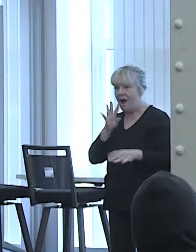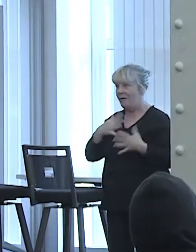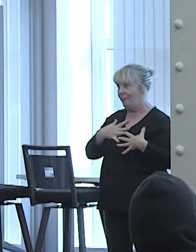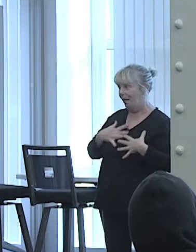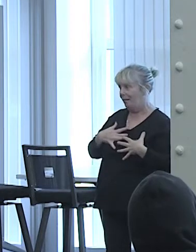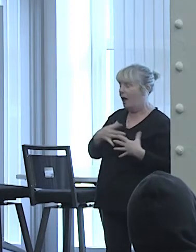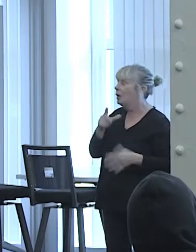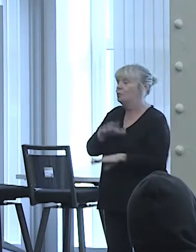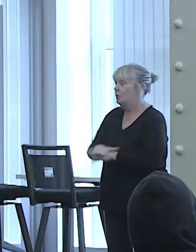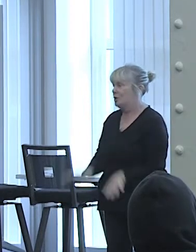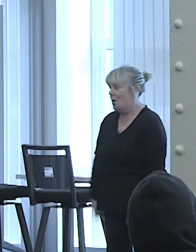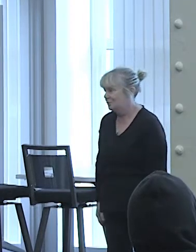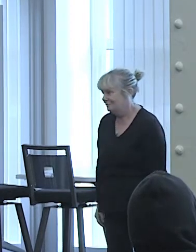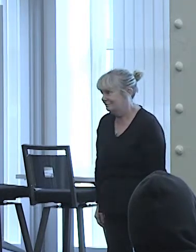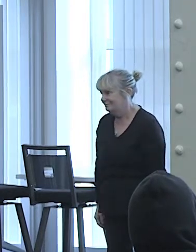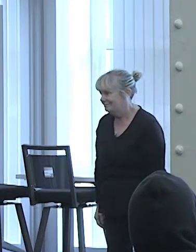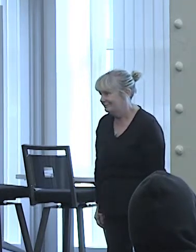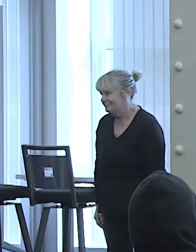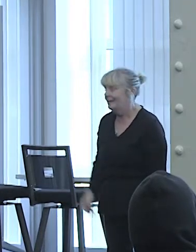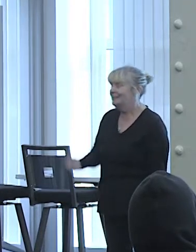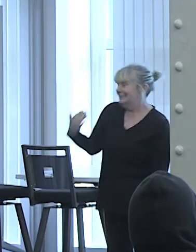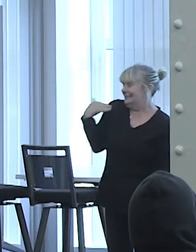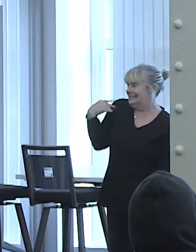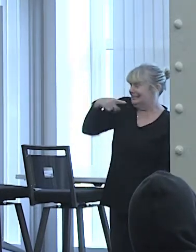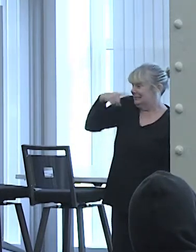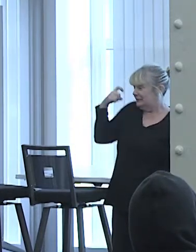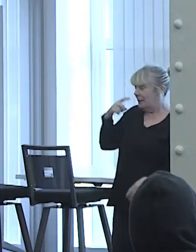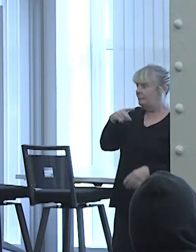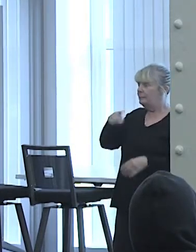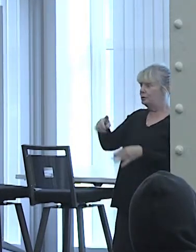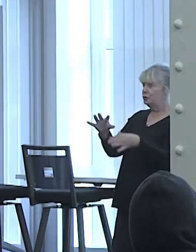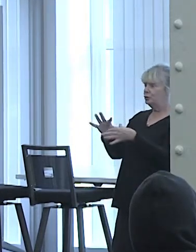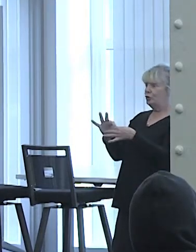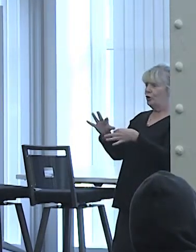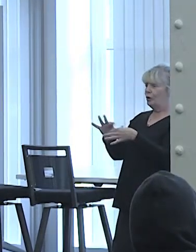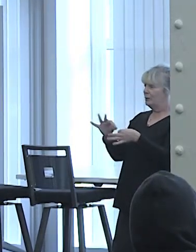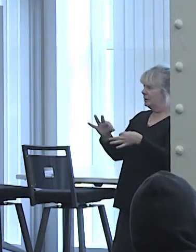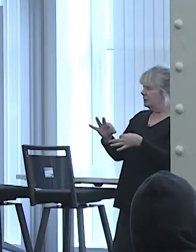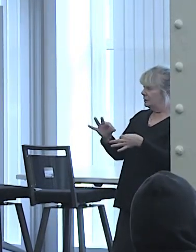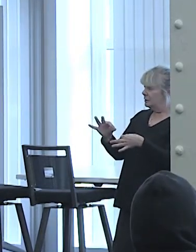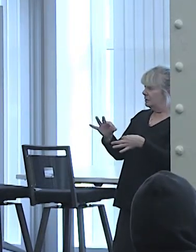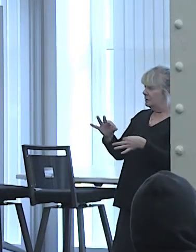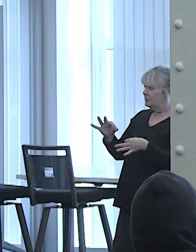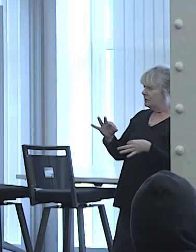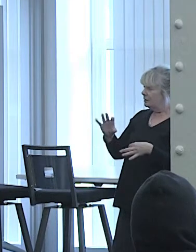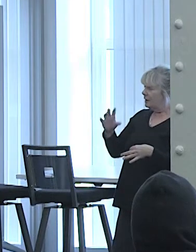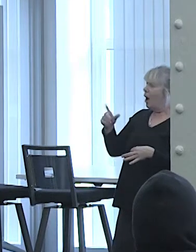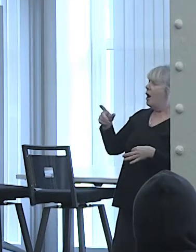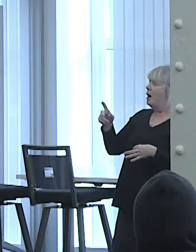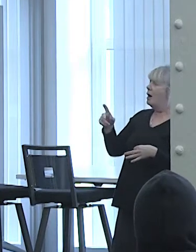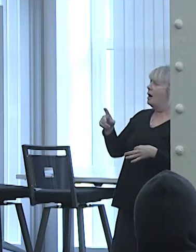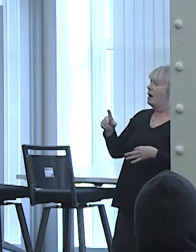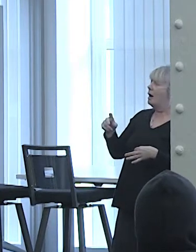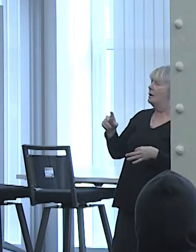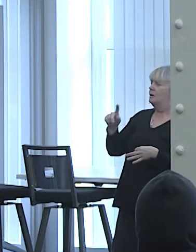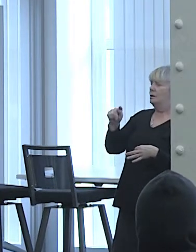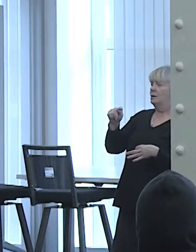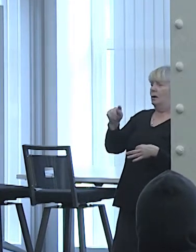Many of you heard over the summer the story of Arnaldo Rio-Soto and Charles Kinsey. Arnaldo being a Latin-X autistic person